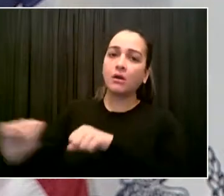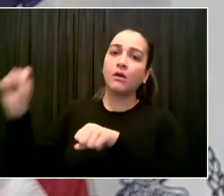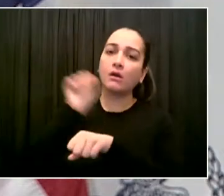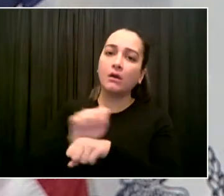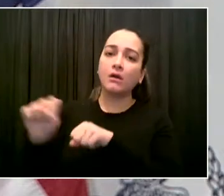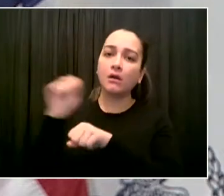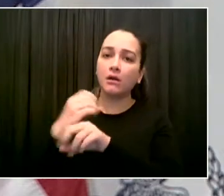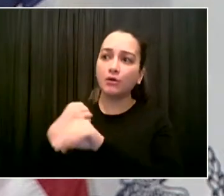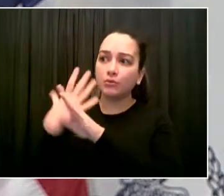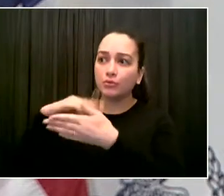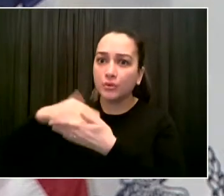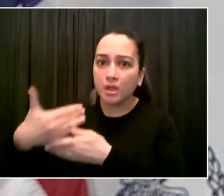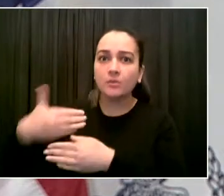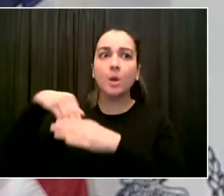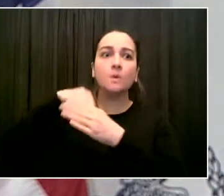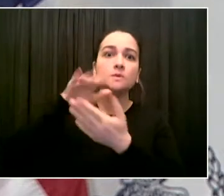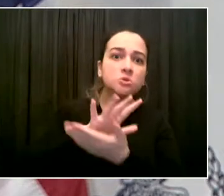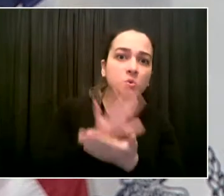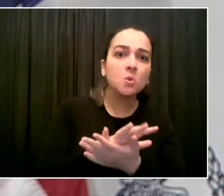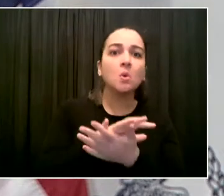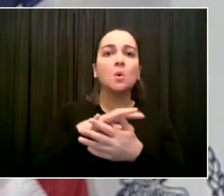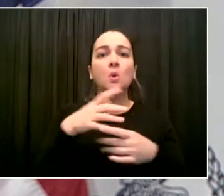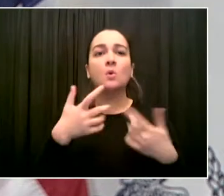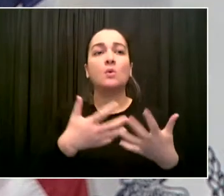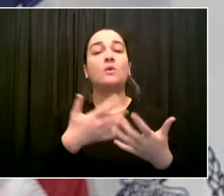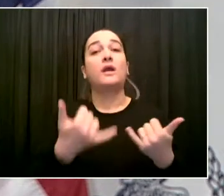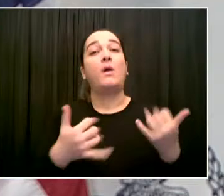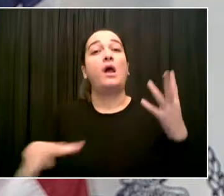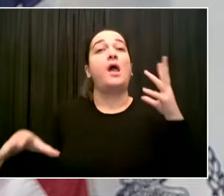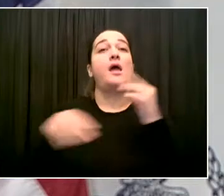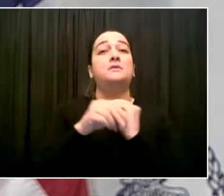WEHHE AVTTO THINK ABOUT OUR EDUCATORS WHO ARE WORK WORKING NONSTOP DURING TOUGH CONDITIONS